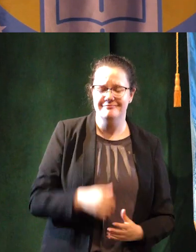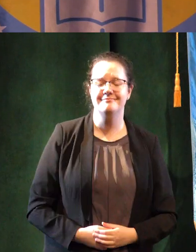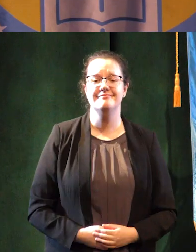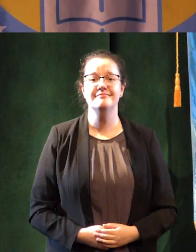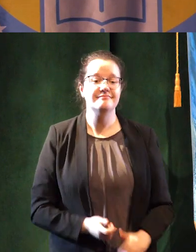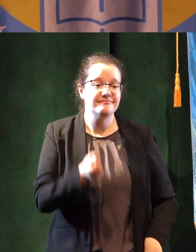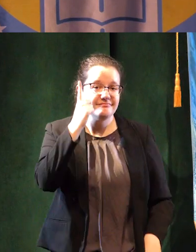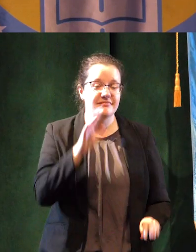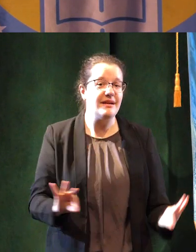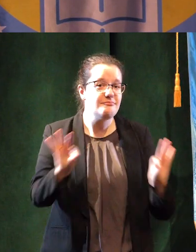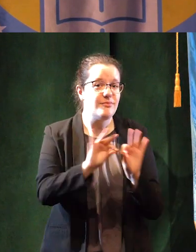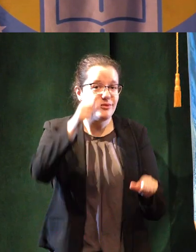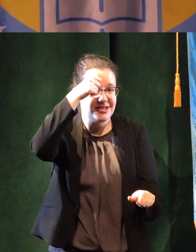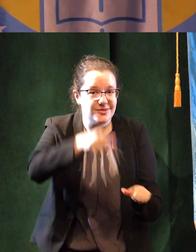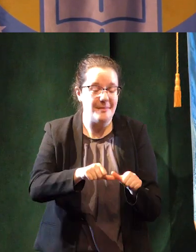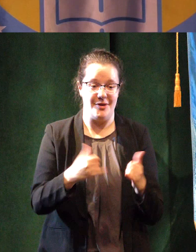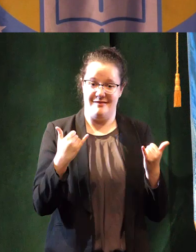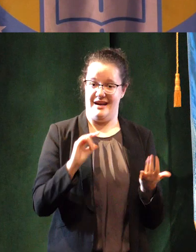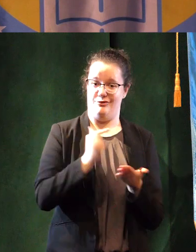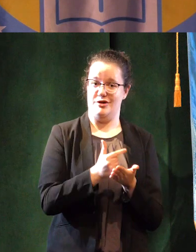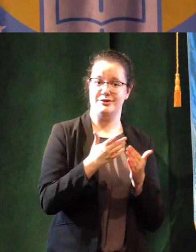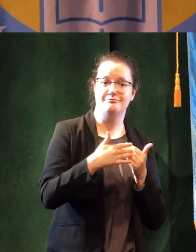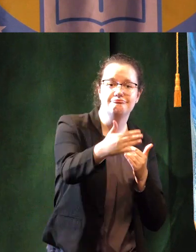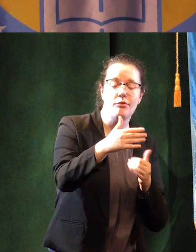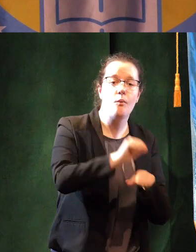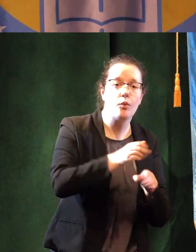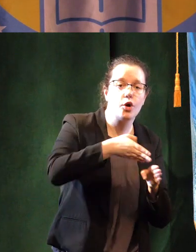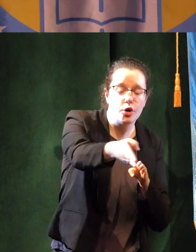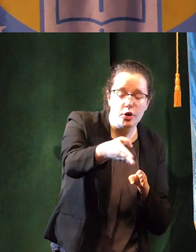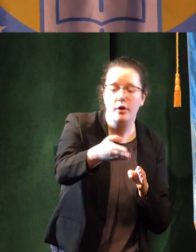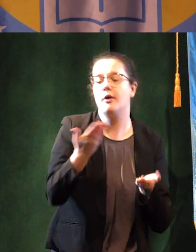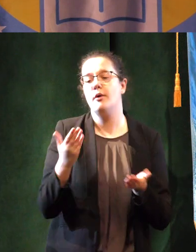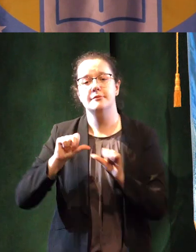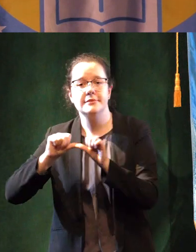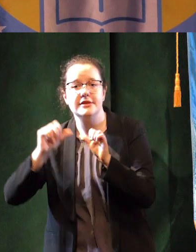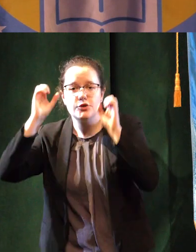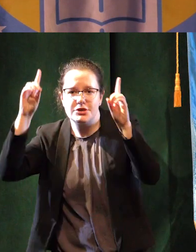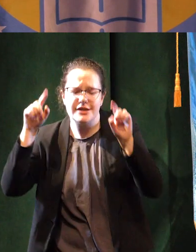remember whether your graduation leads to a workforce or continuing education